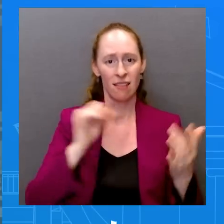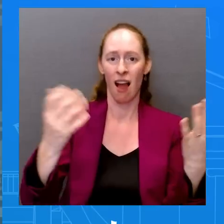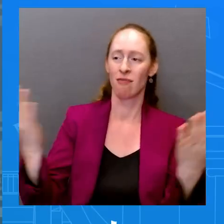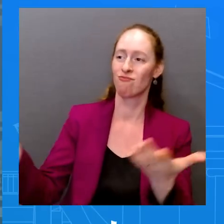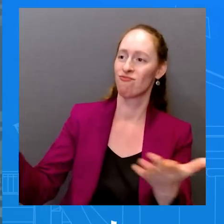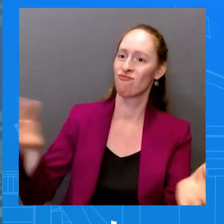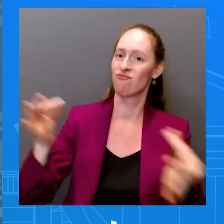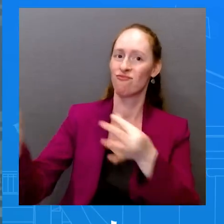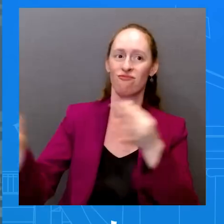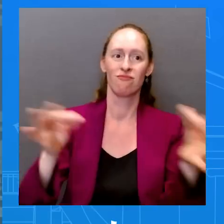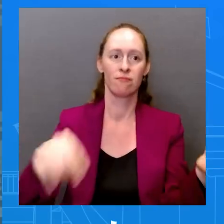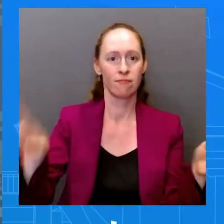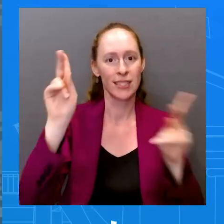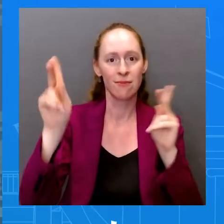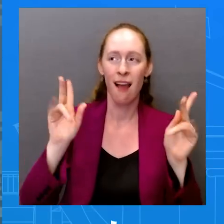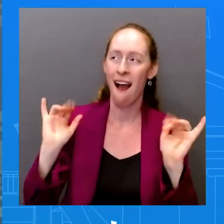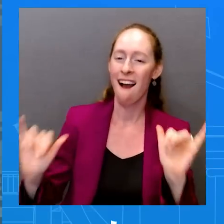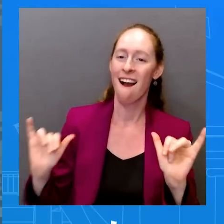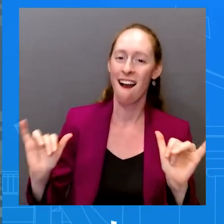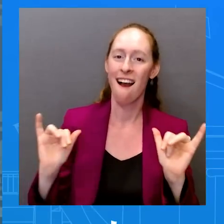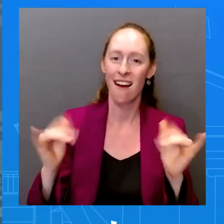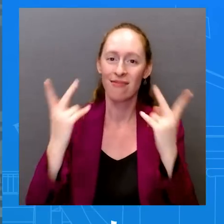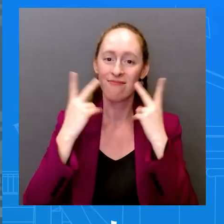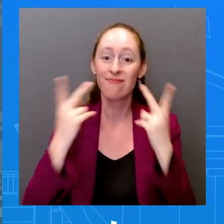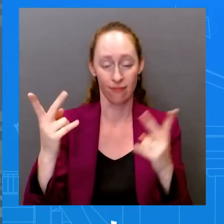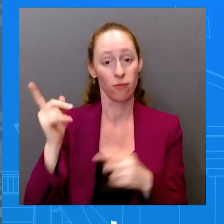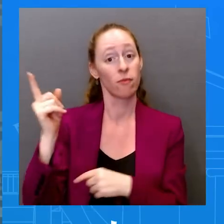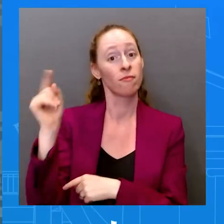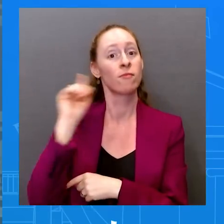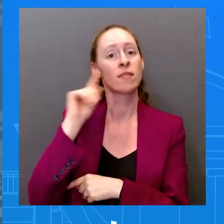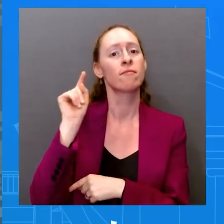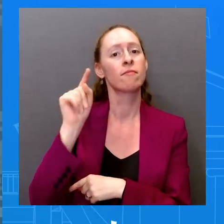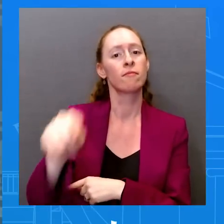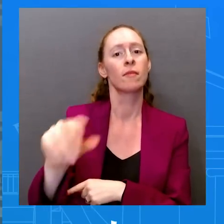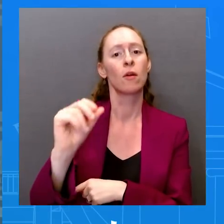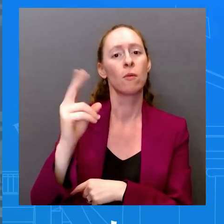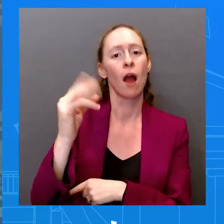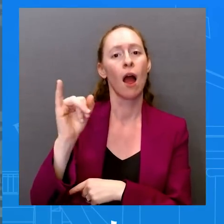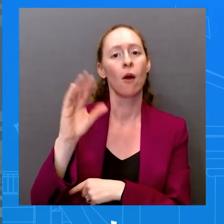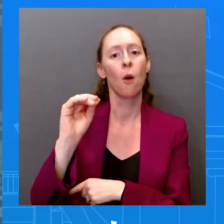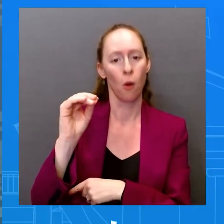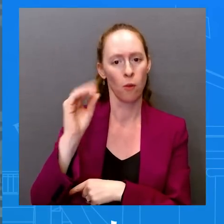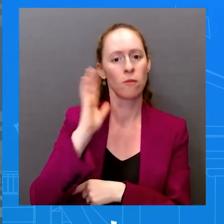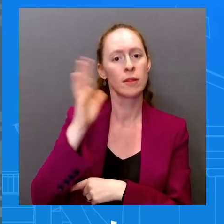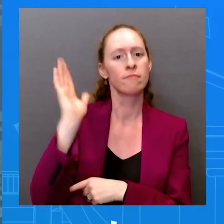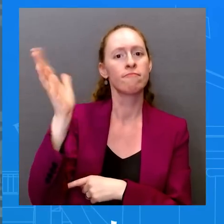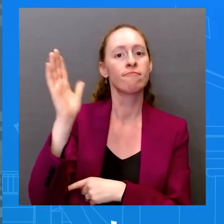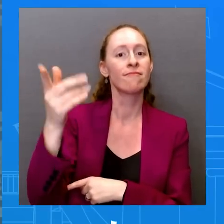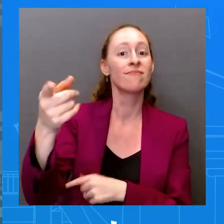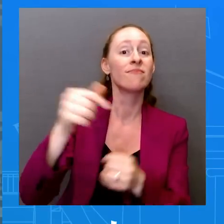Intel made this investment in manufacturing jobs investment because of the CHIPS and Science Act,